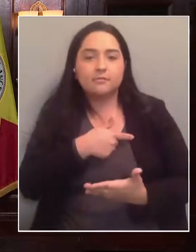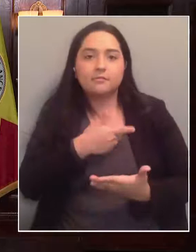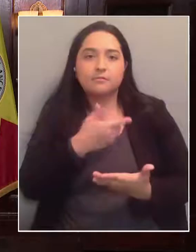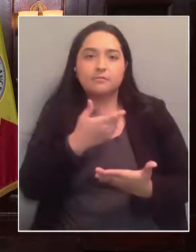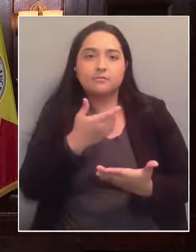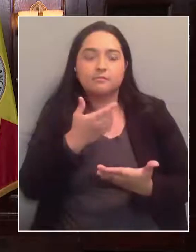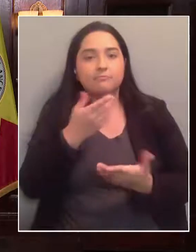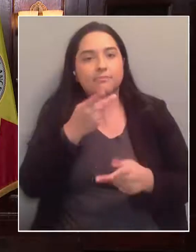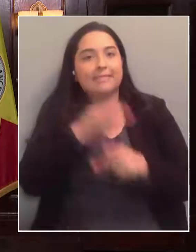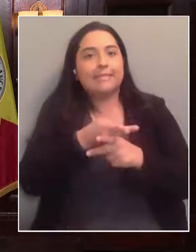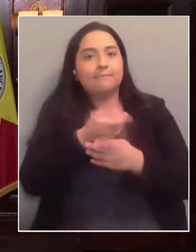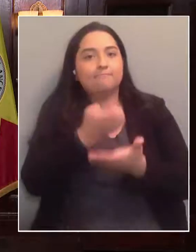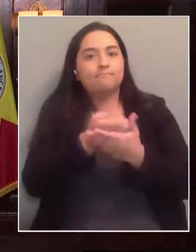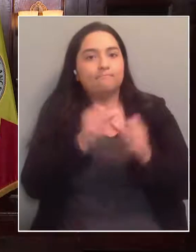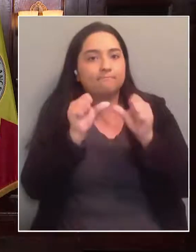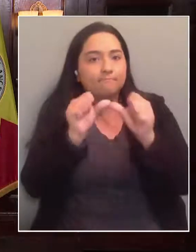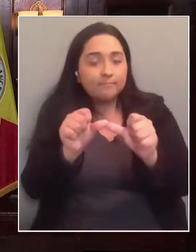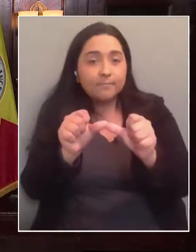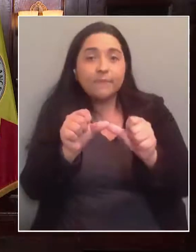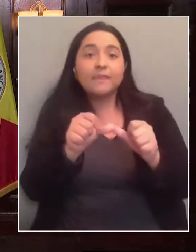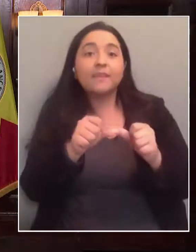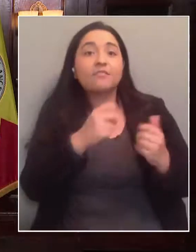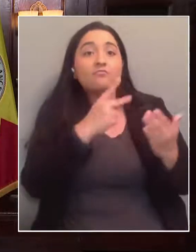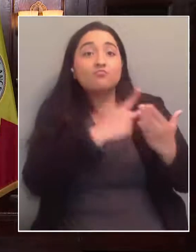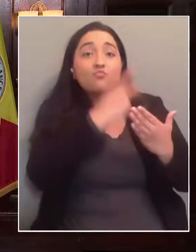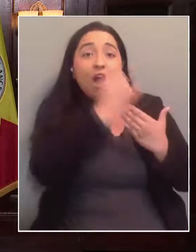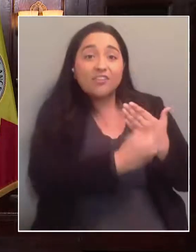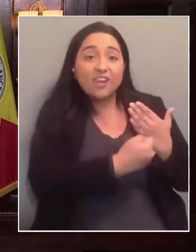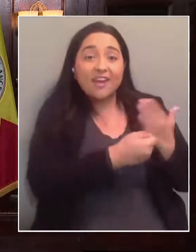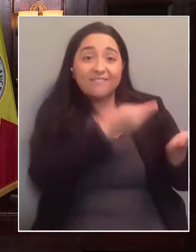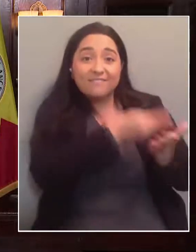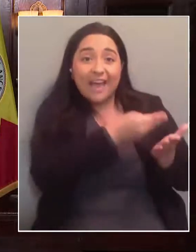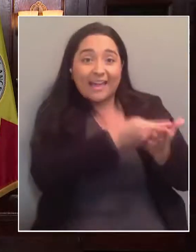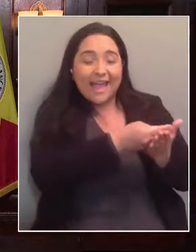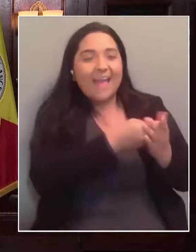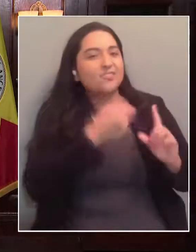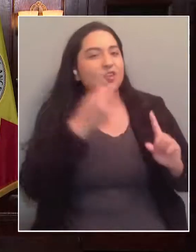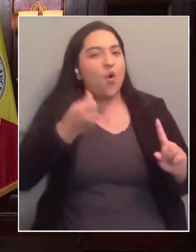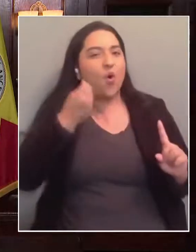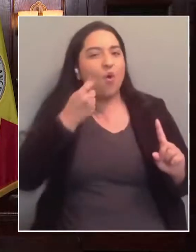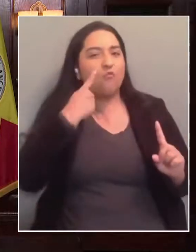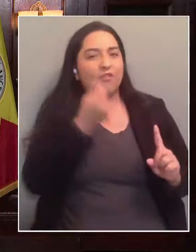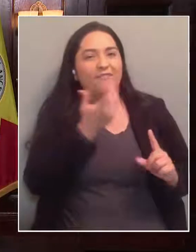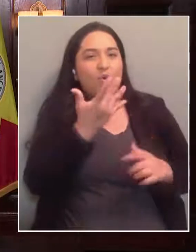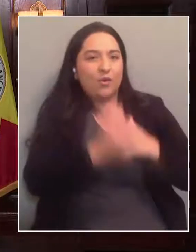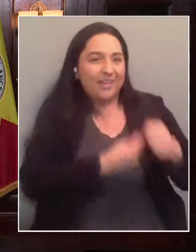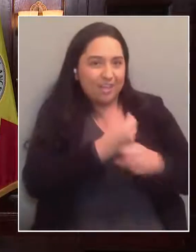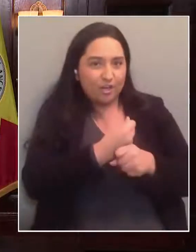WE'RE GOING TO TAKE THE FINANCING OUT OF OUR PROJECT, SO THAT IS PAID OVER A LONGER